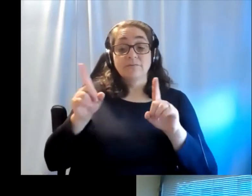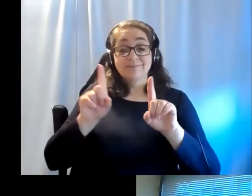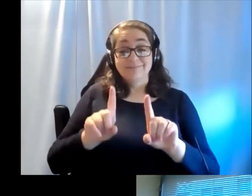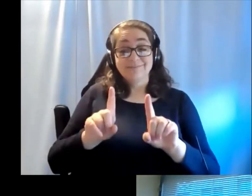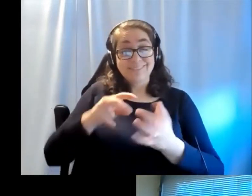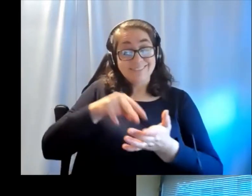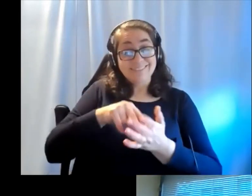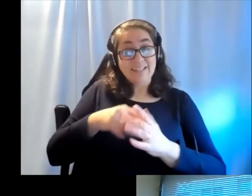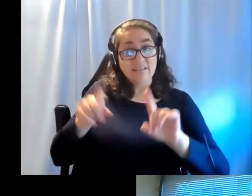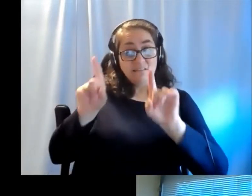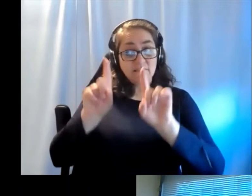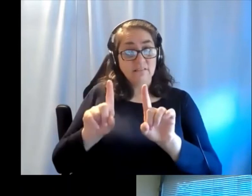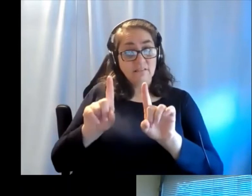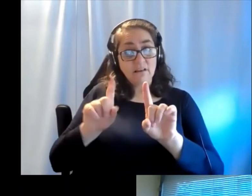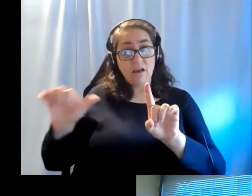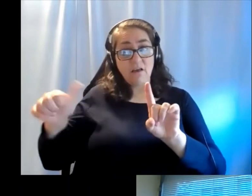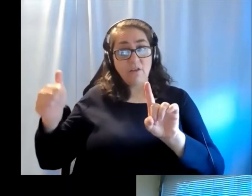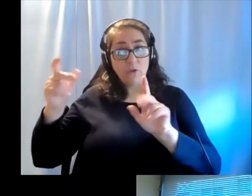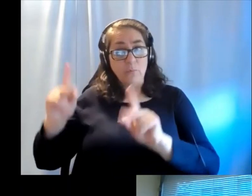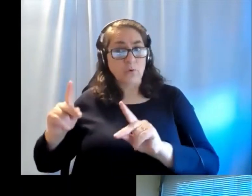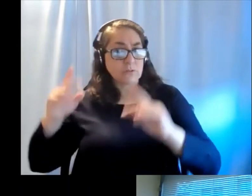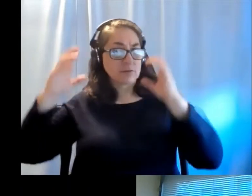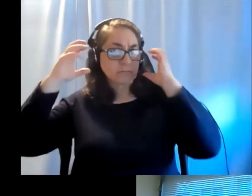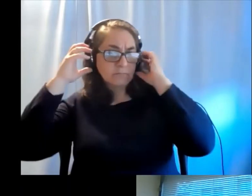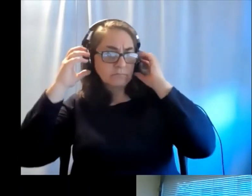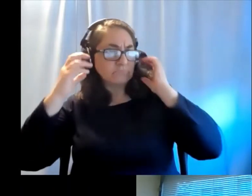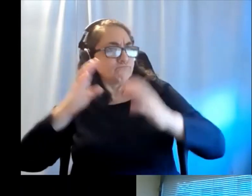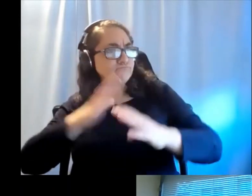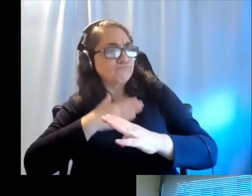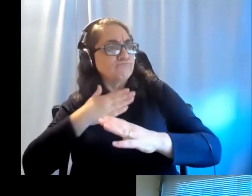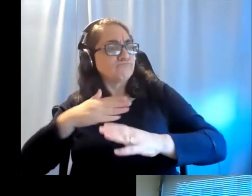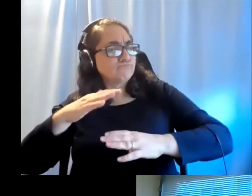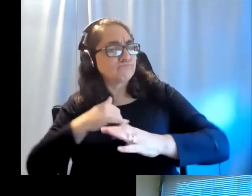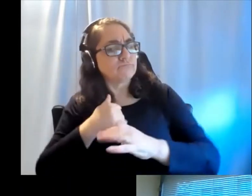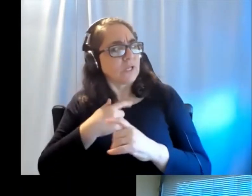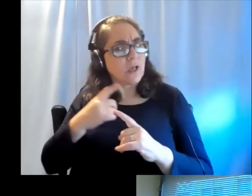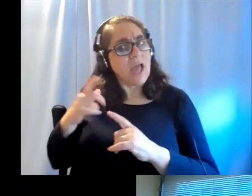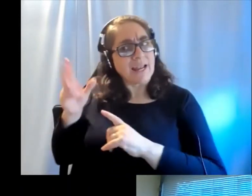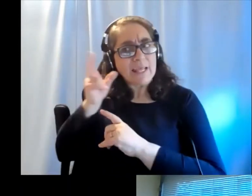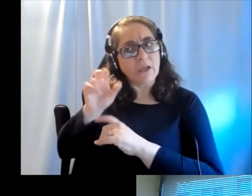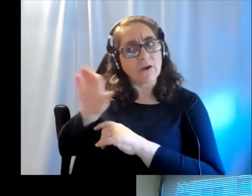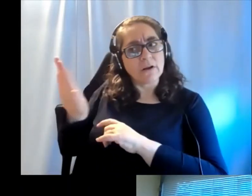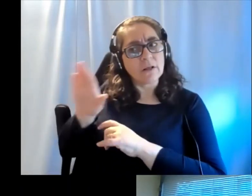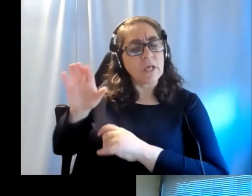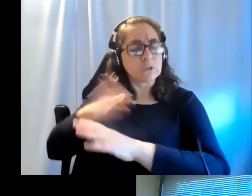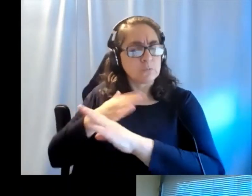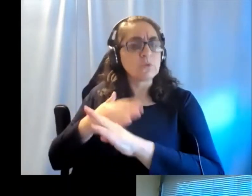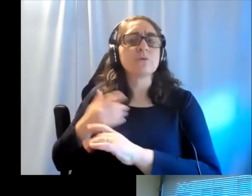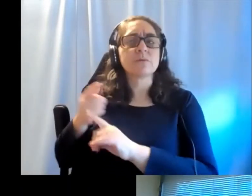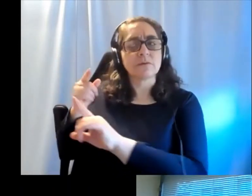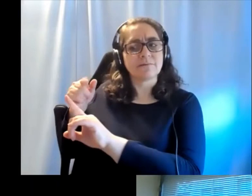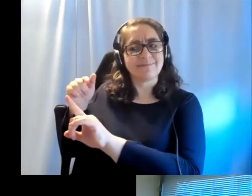their voice. But, in terms of sound allowance, let me give you practical examples.